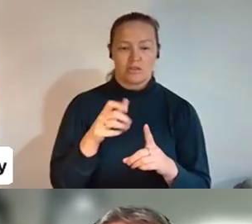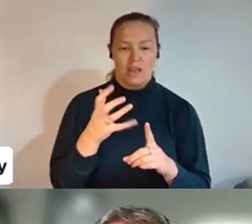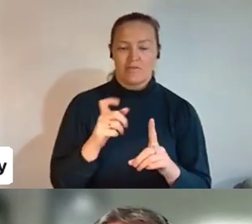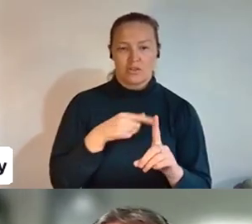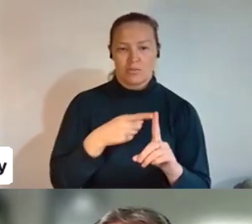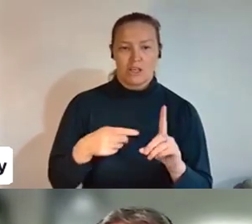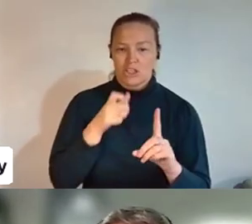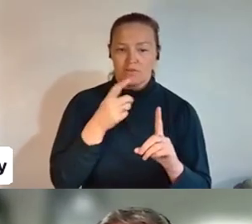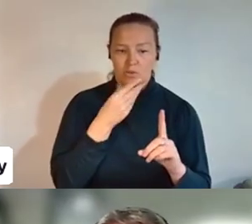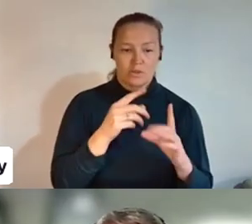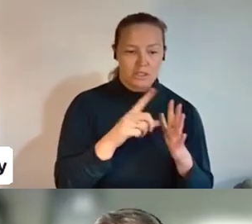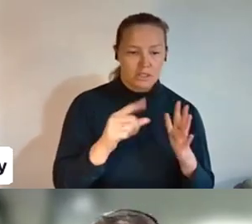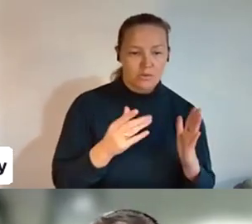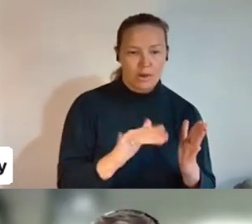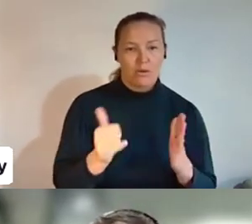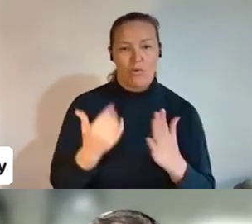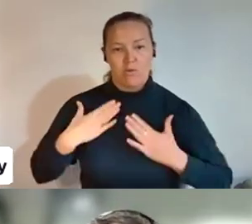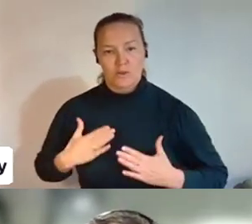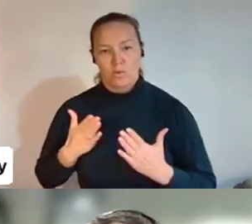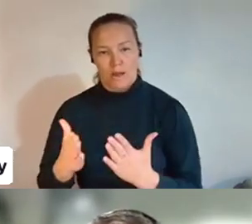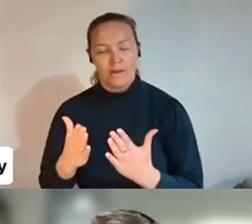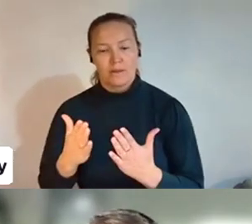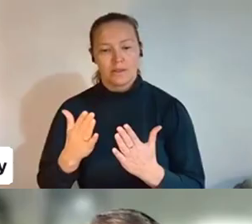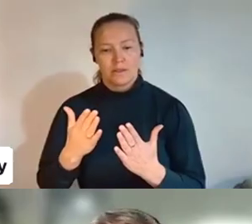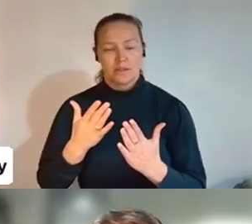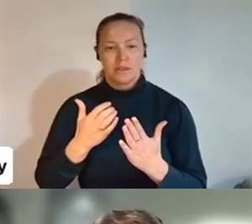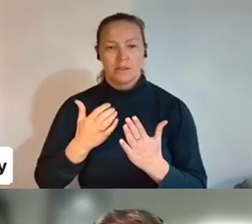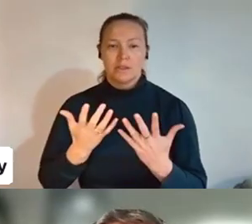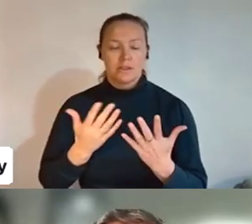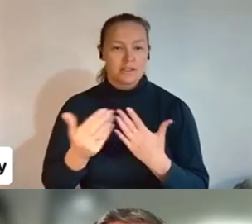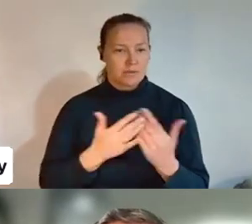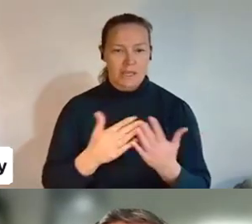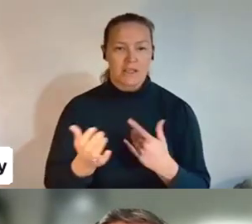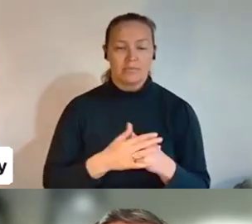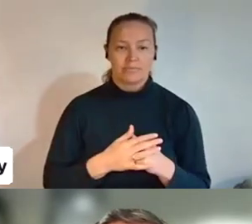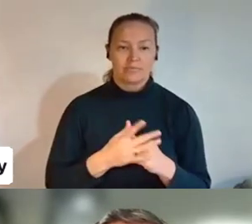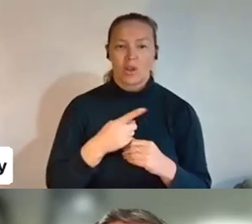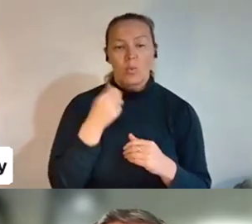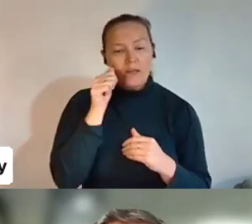physically, or however else on your own terms. We know that we're not there yet, but I think these